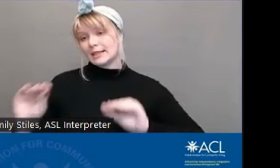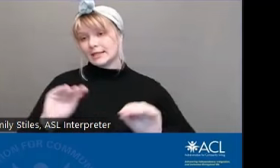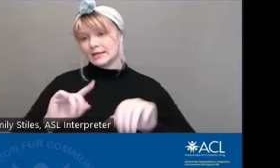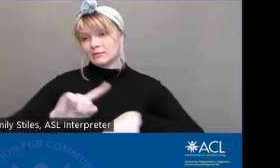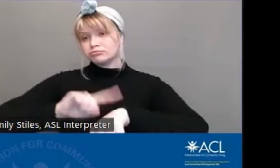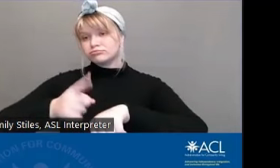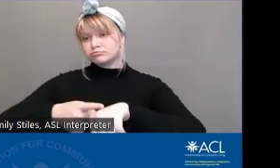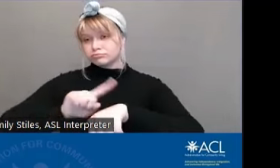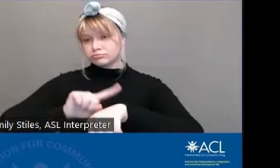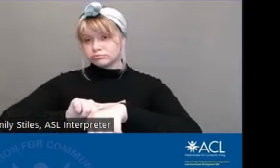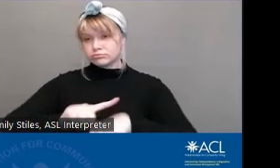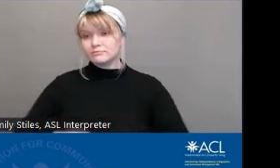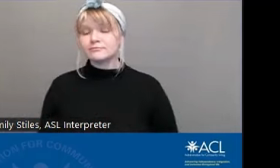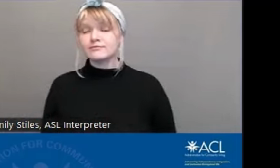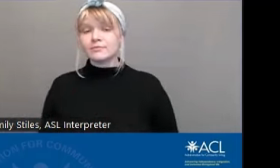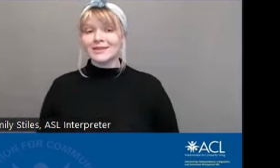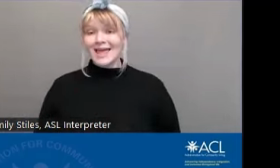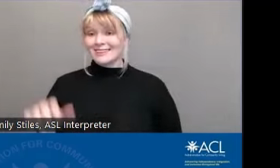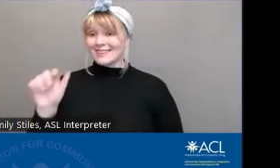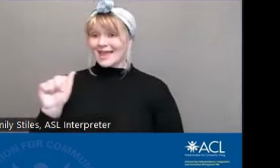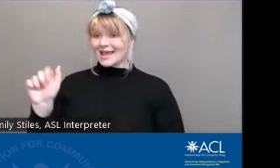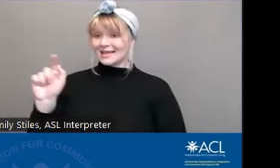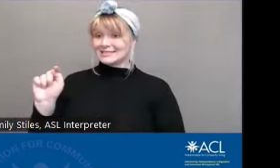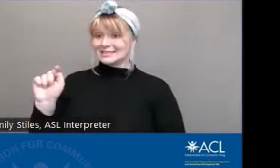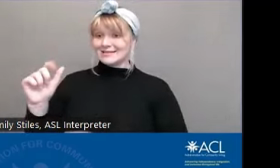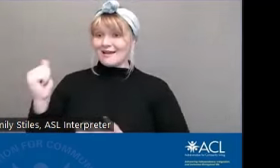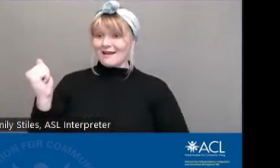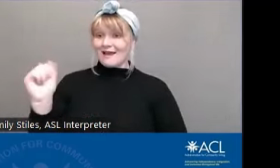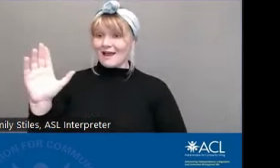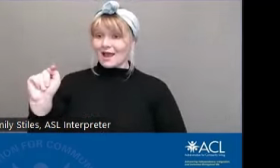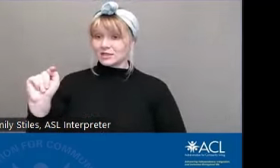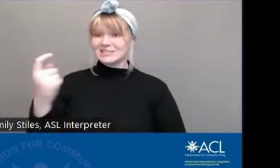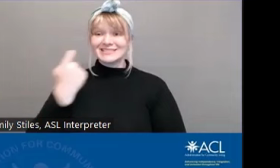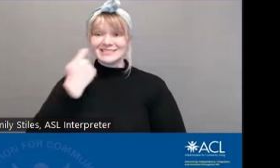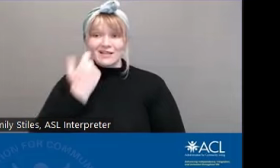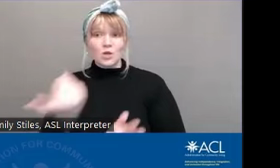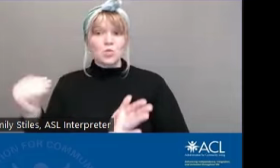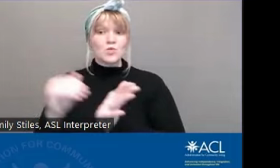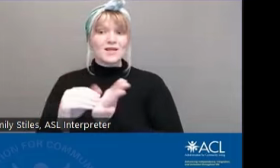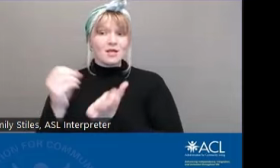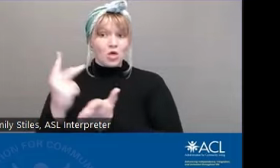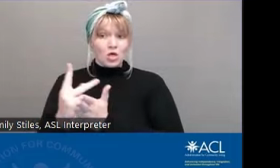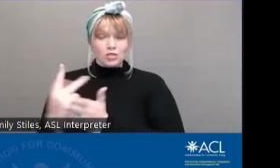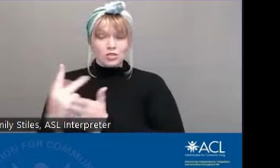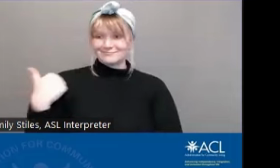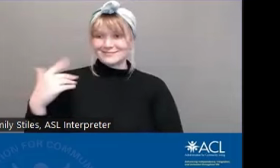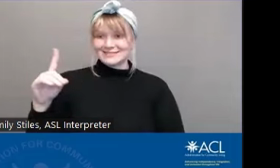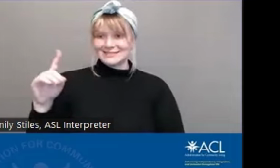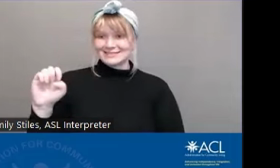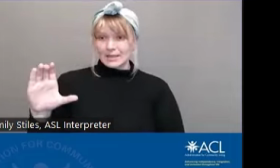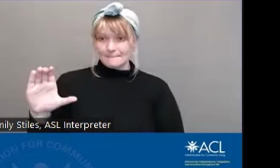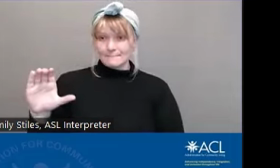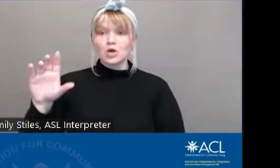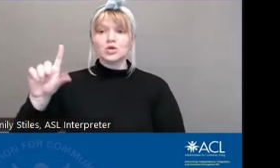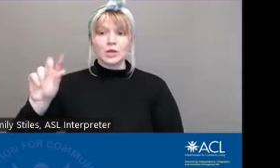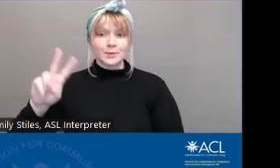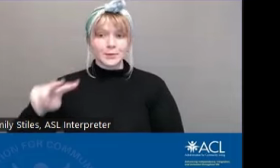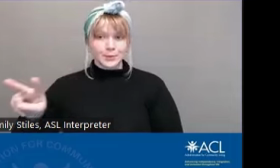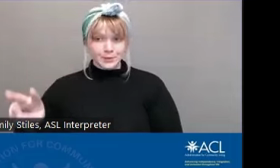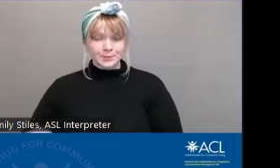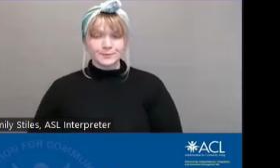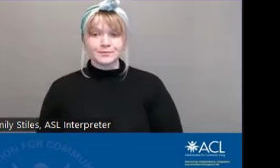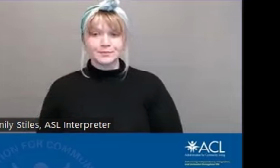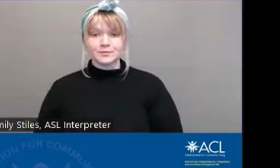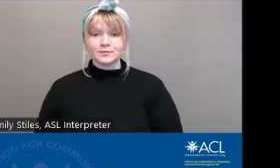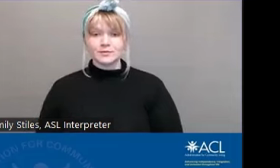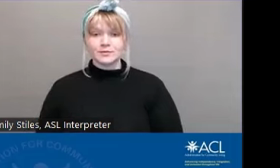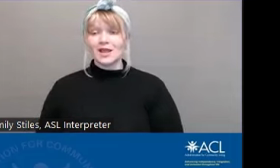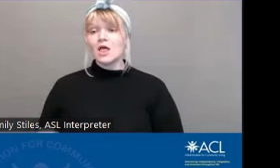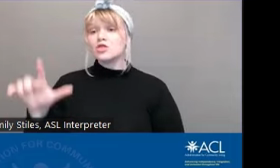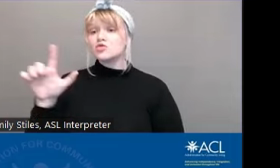The AT Act was recently reauthorized in late December 2022 as the 21st Century Assistive